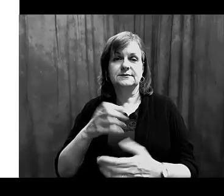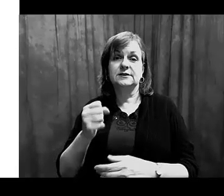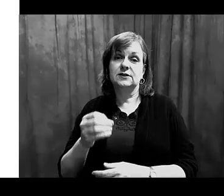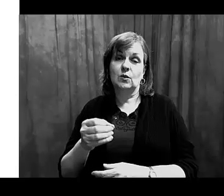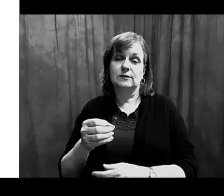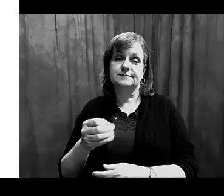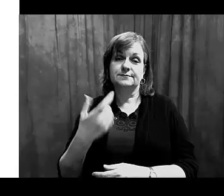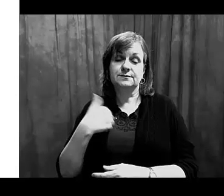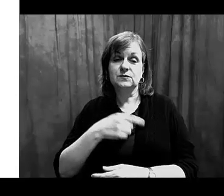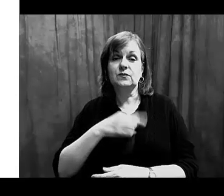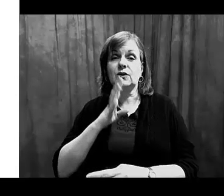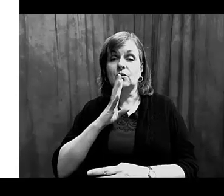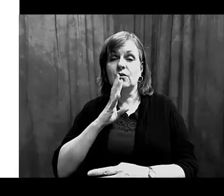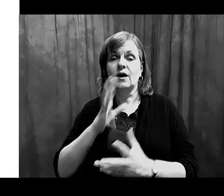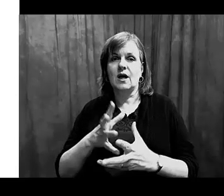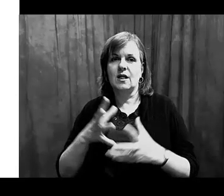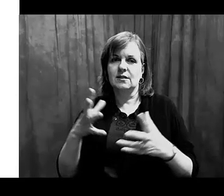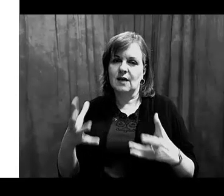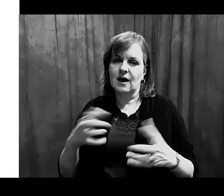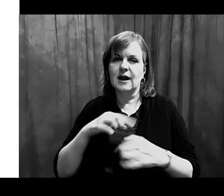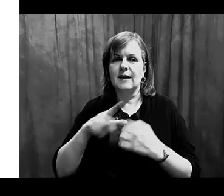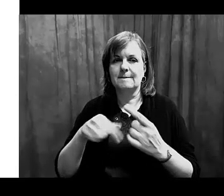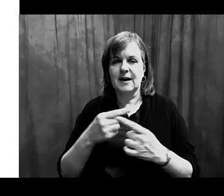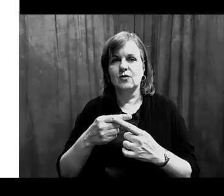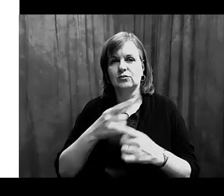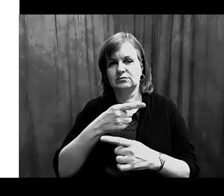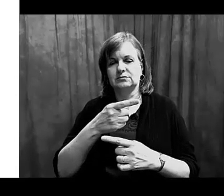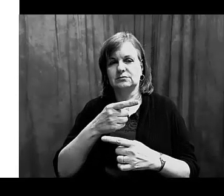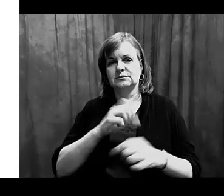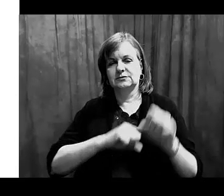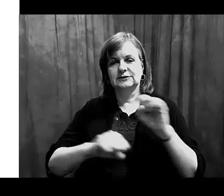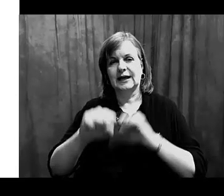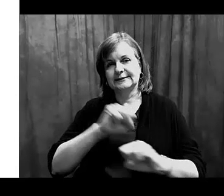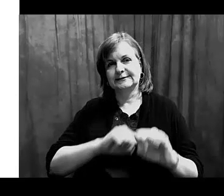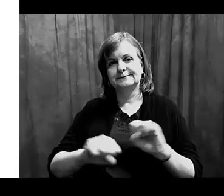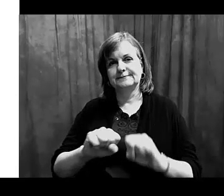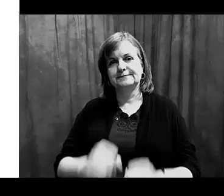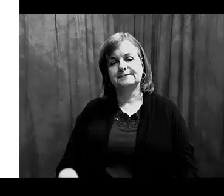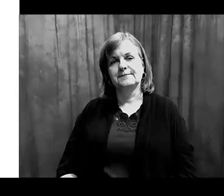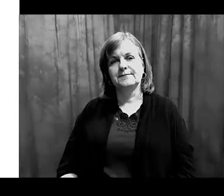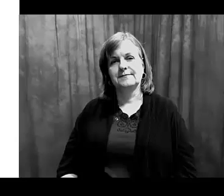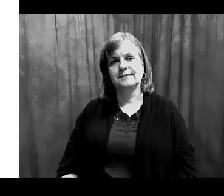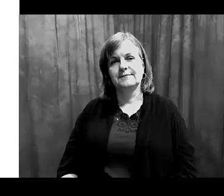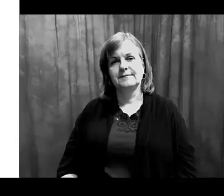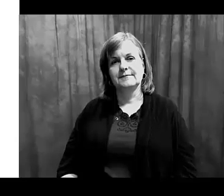in a study so we will spend a lot of time thinking about this